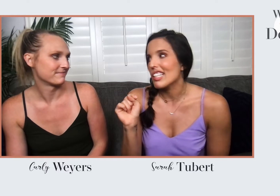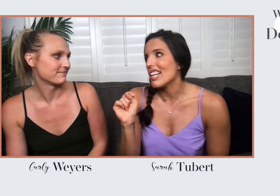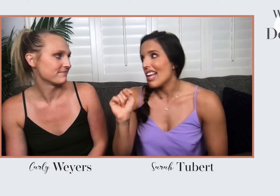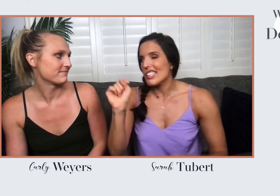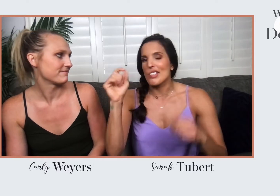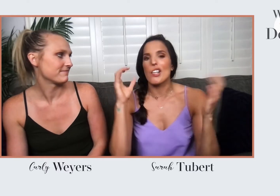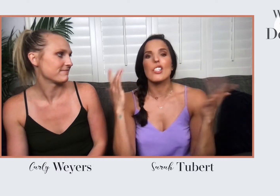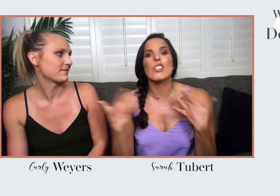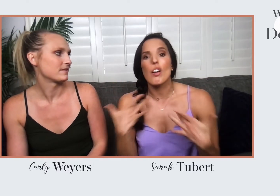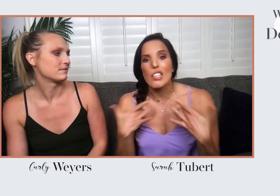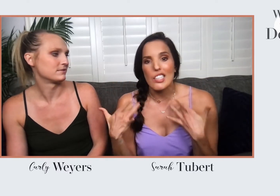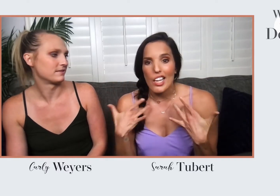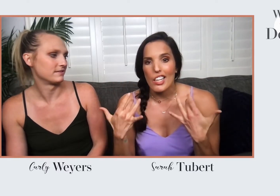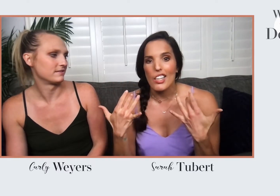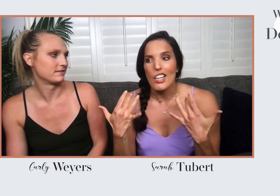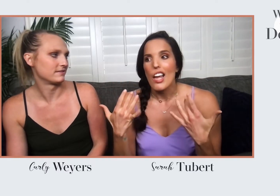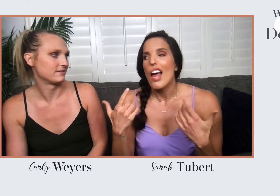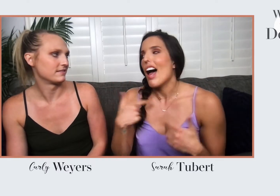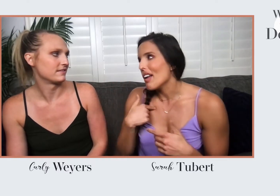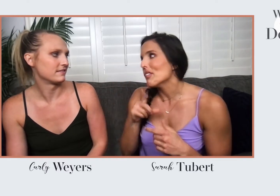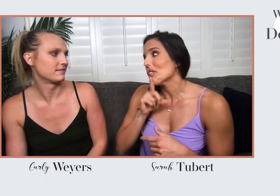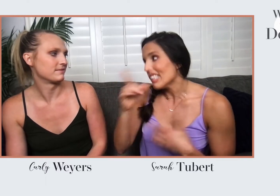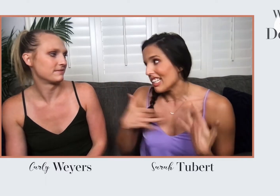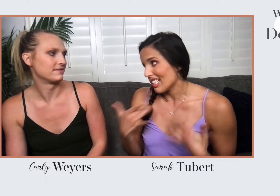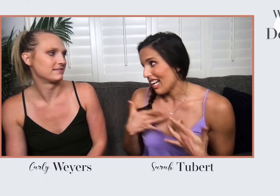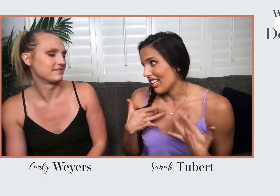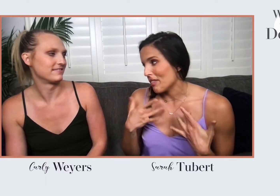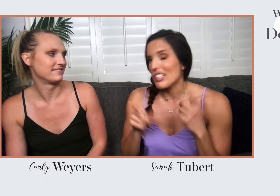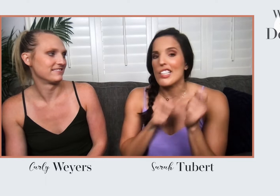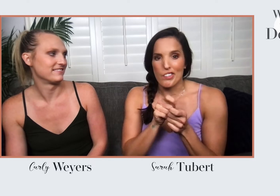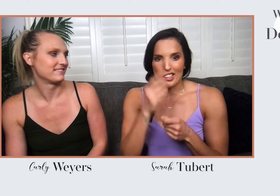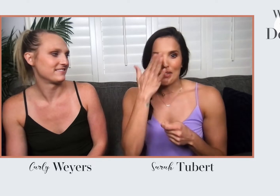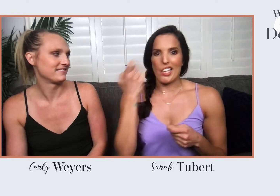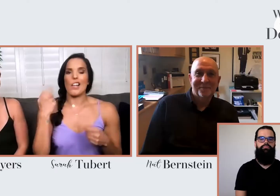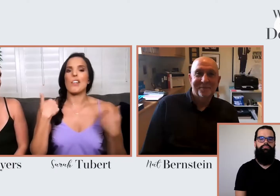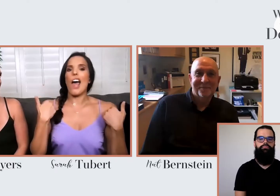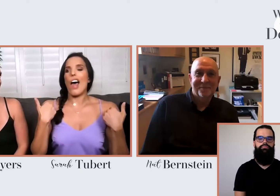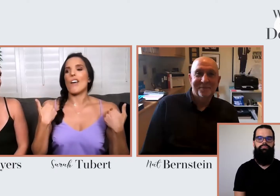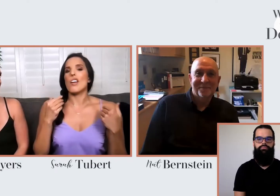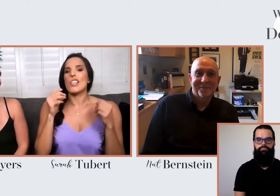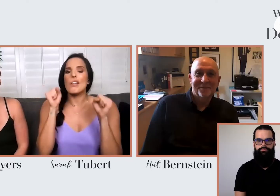Yes, we are so excited. I'm really excited specifically because we have the